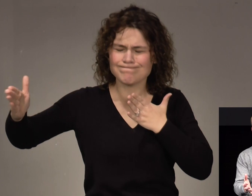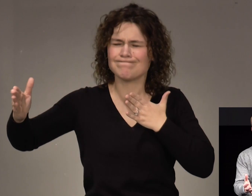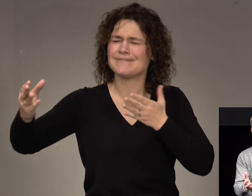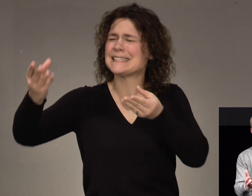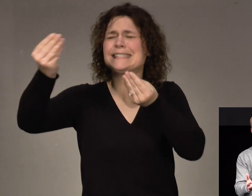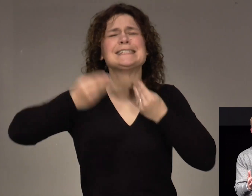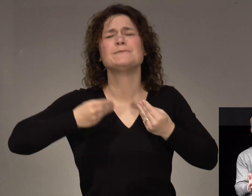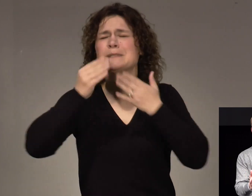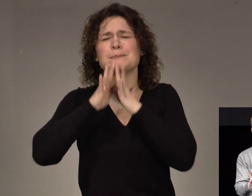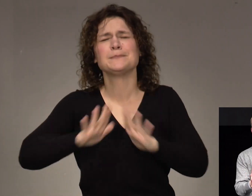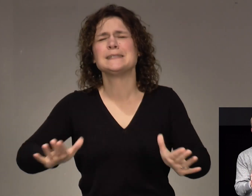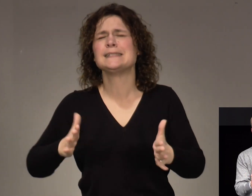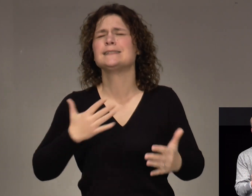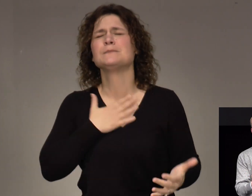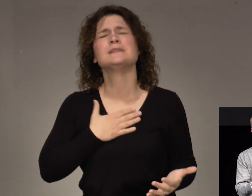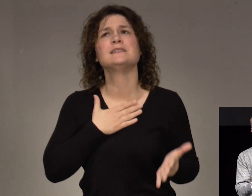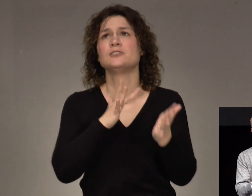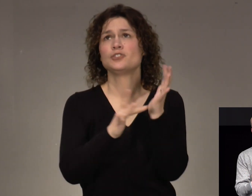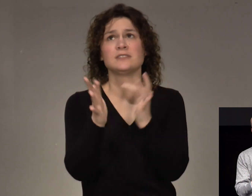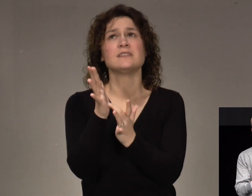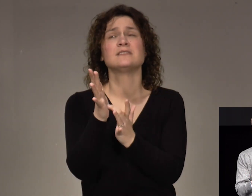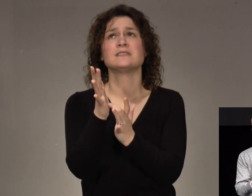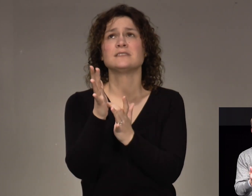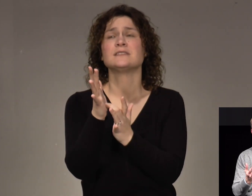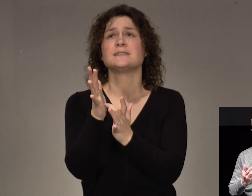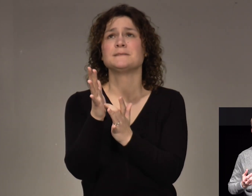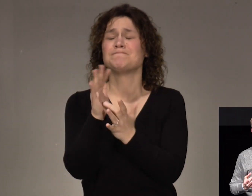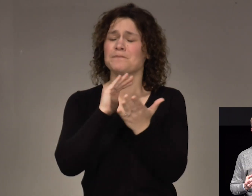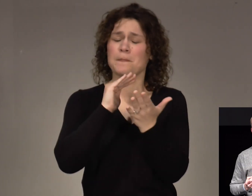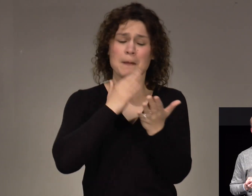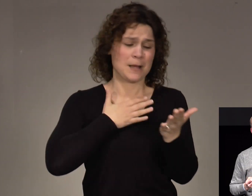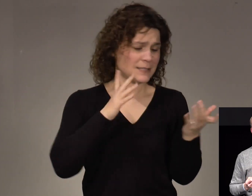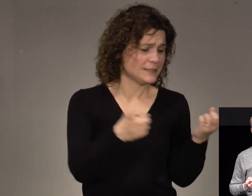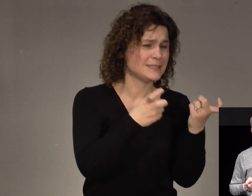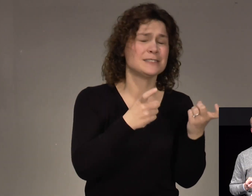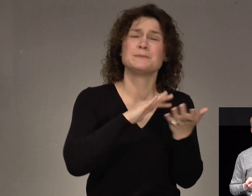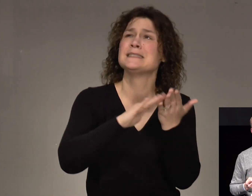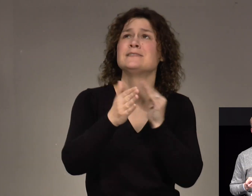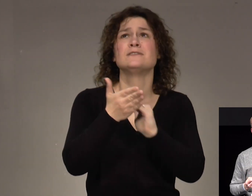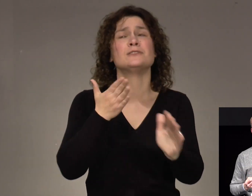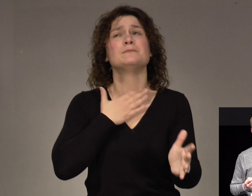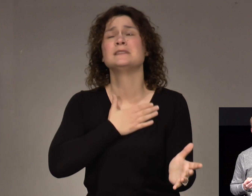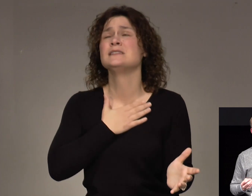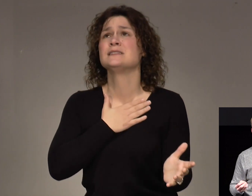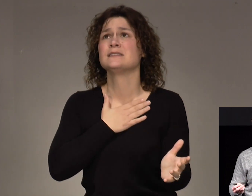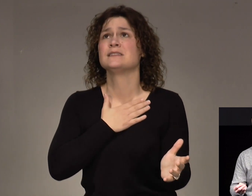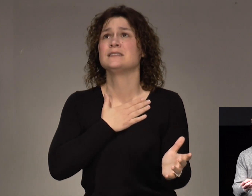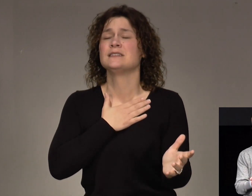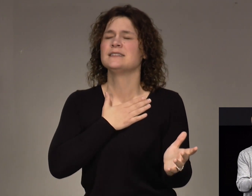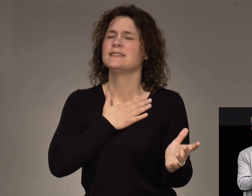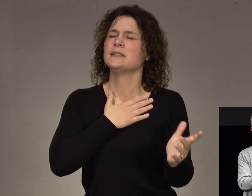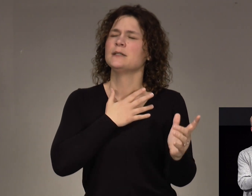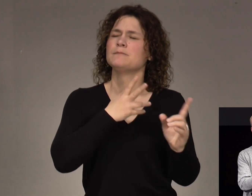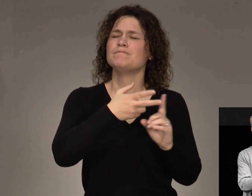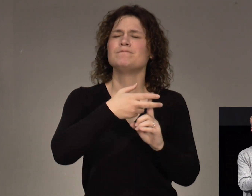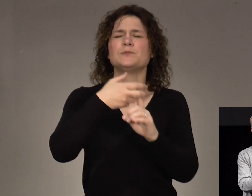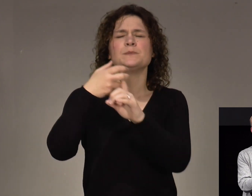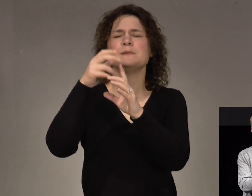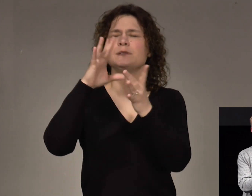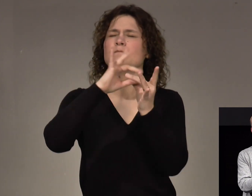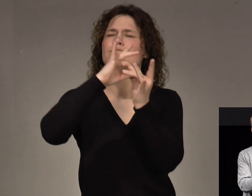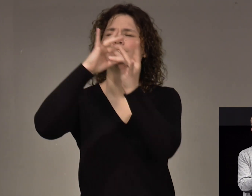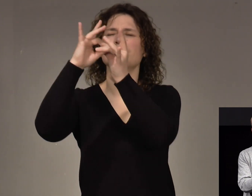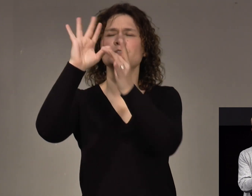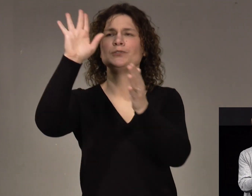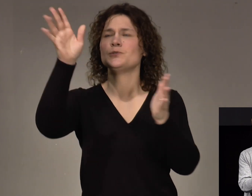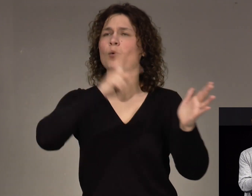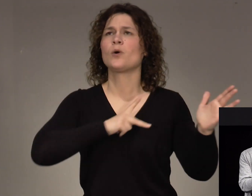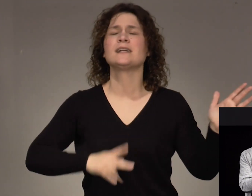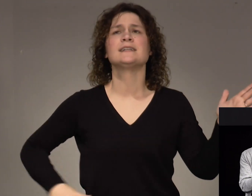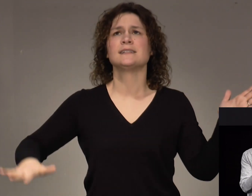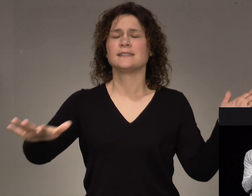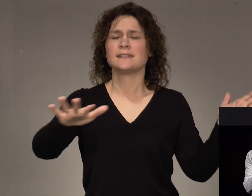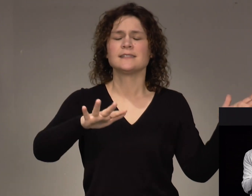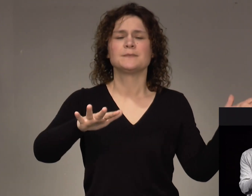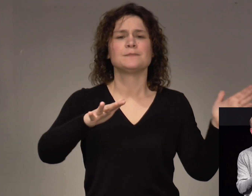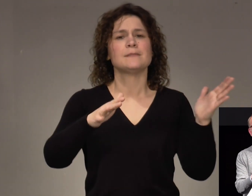please Jesus. Forgive my sins. Bring me into Your kingdom." I--I promise you, if you